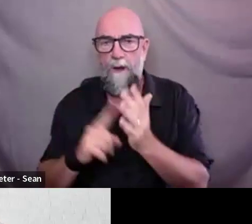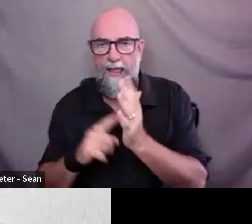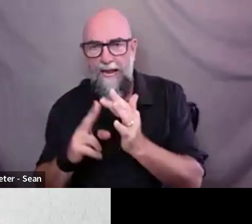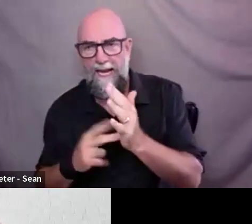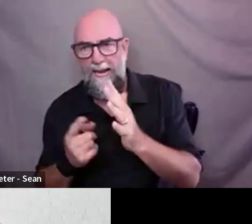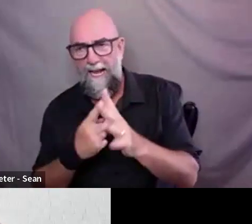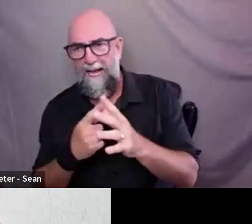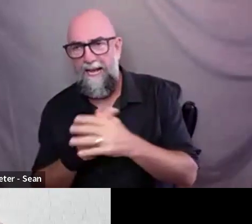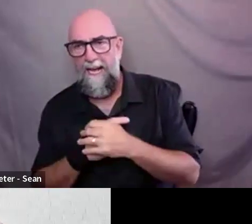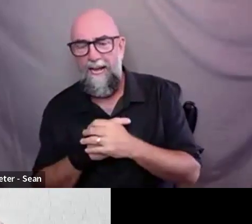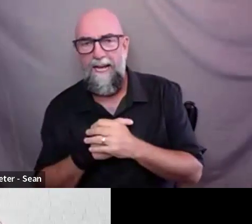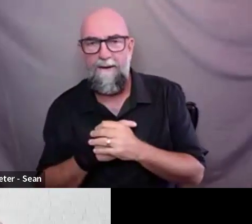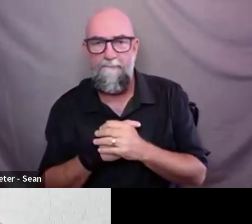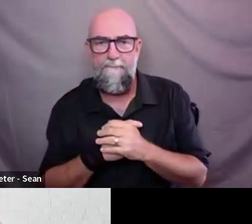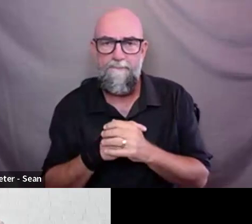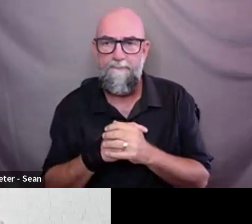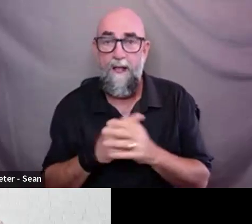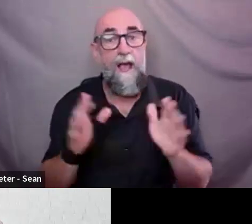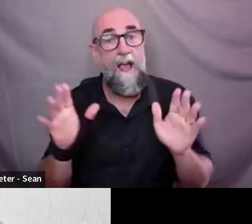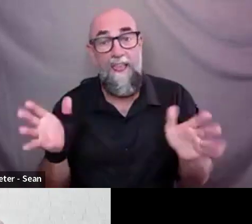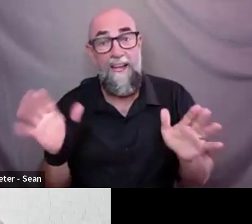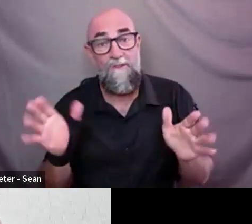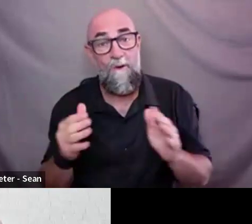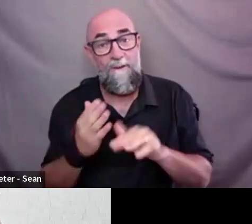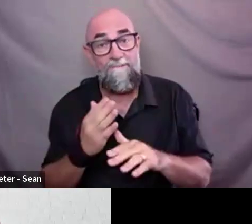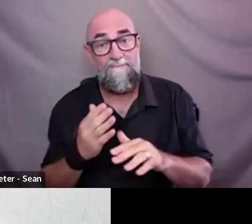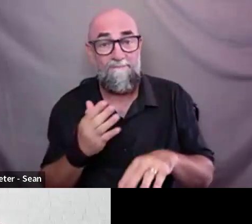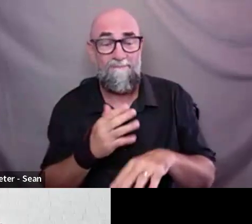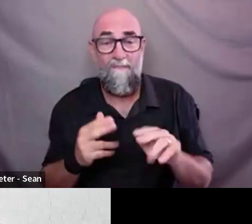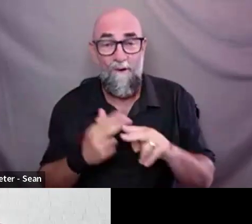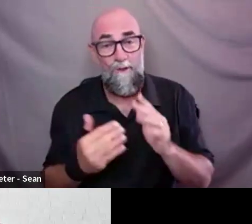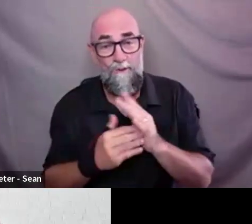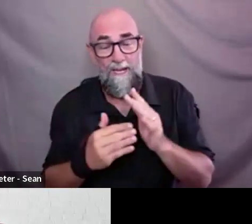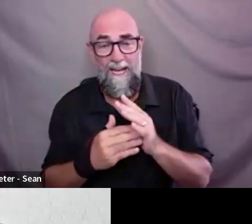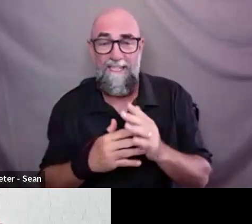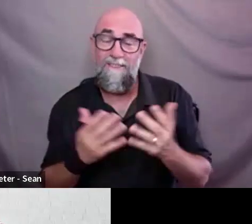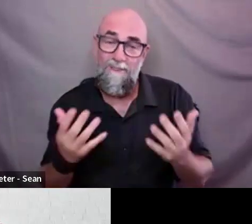website for the other videos in the governance conversations series